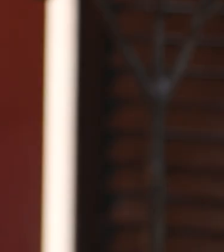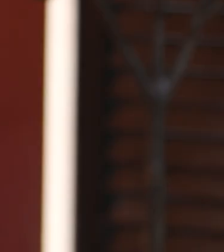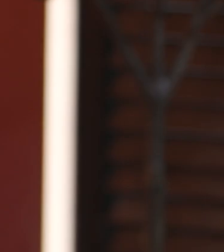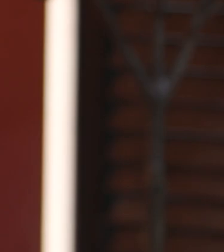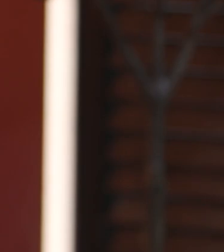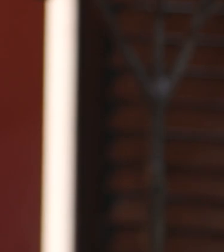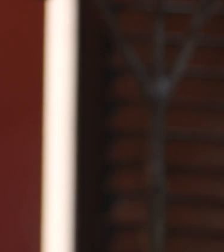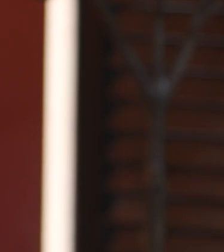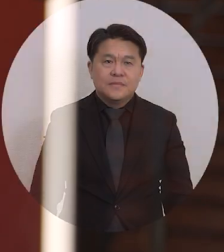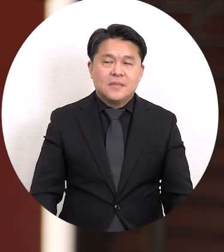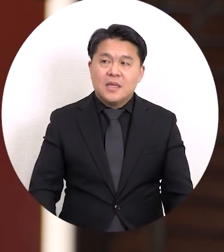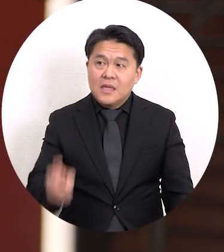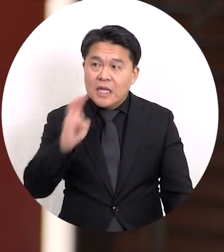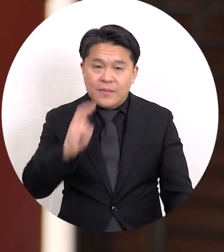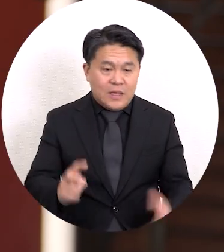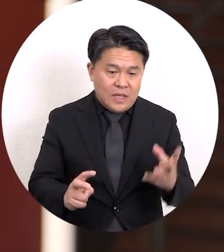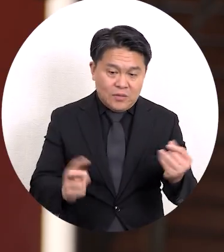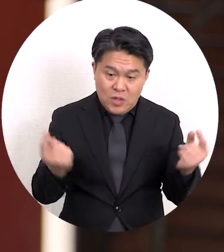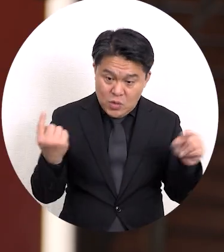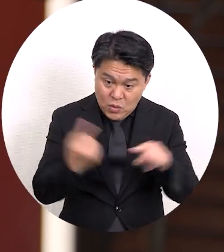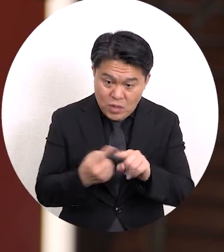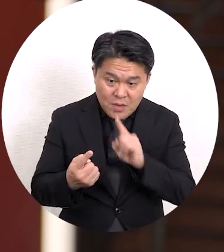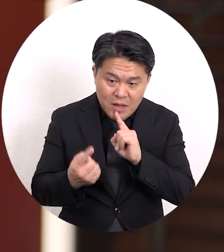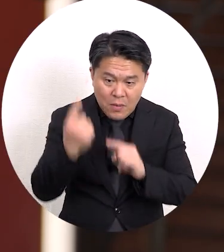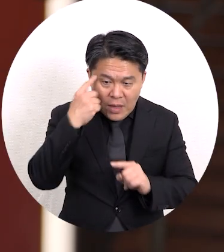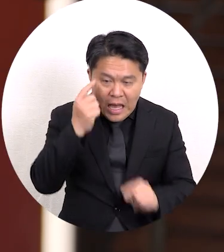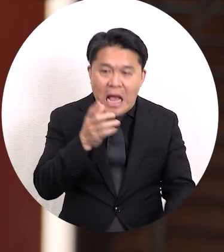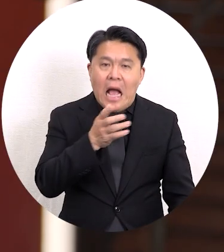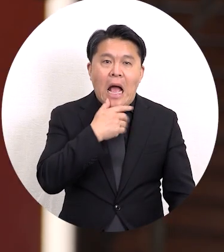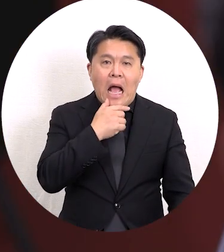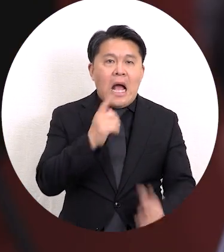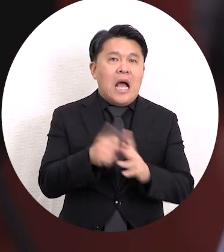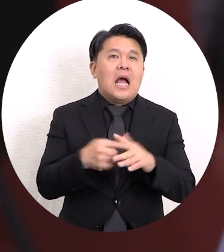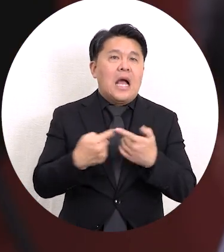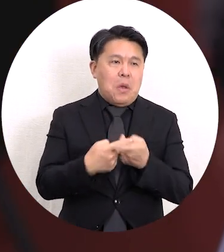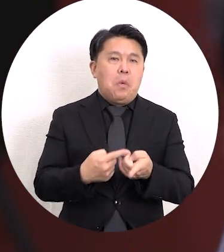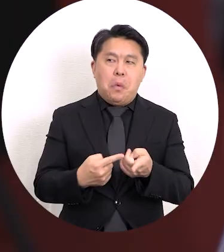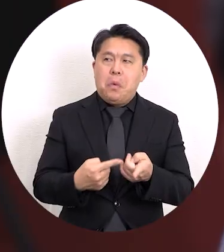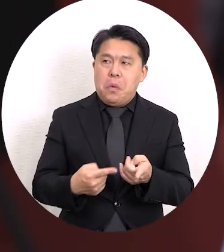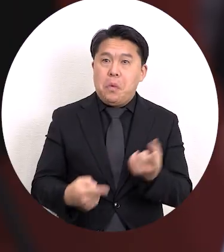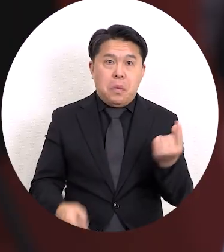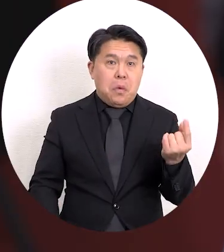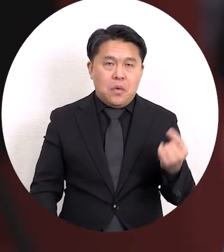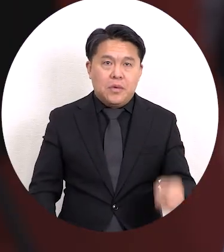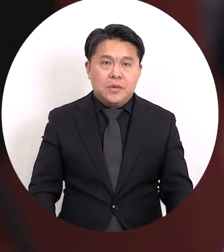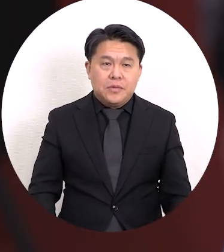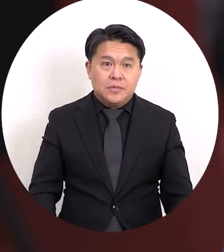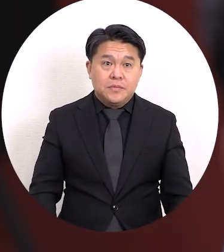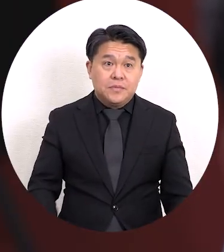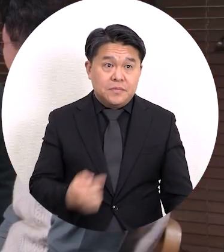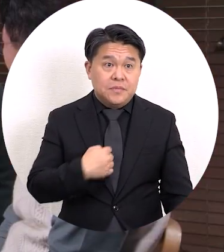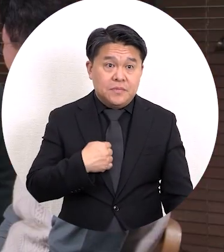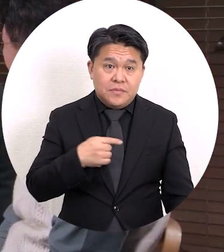I think I now understand why you said music is like mathematics. I have a senior who always comes to mind